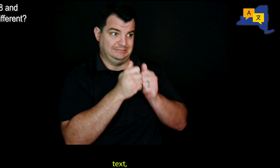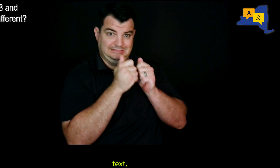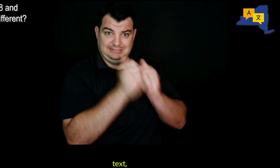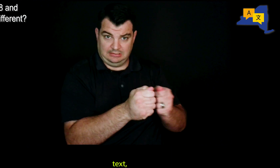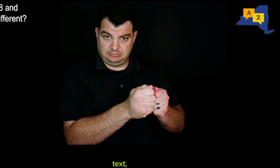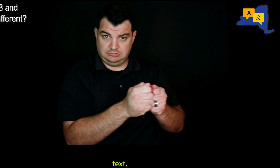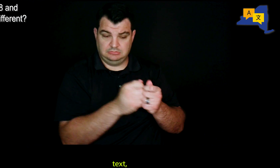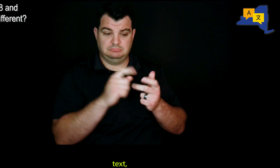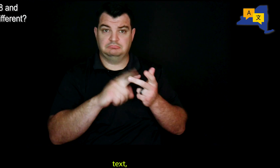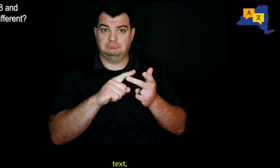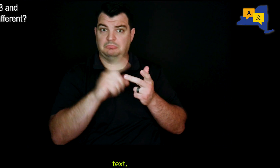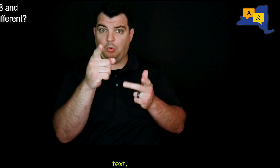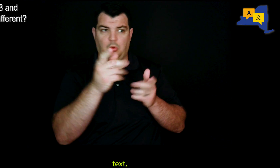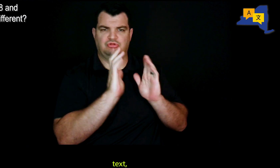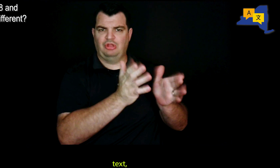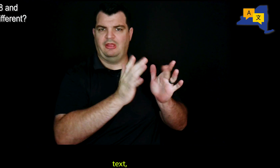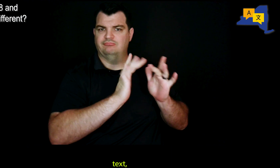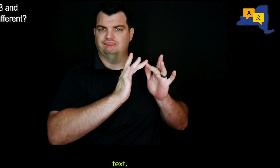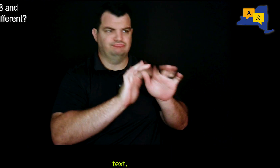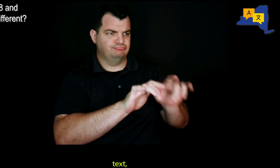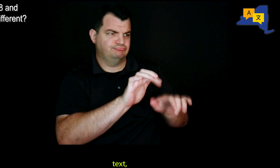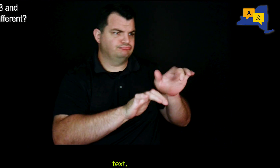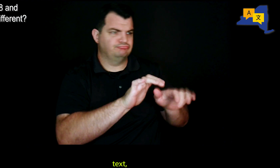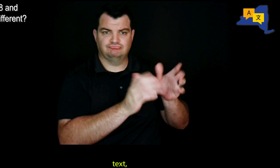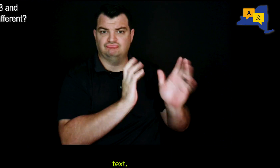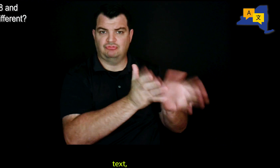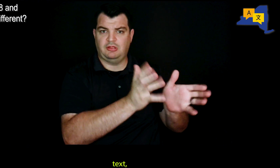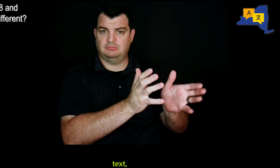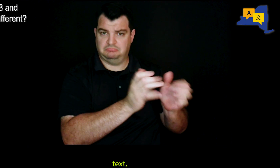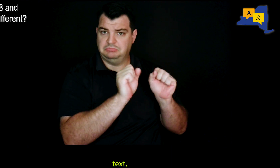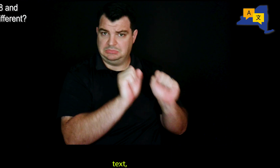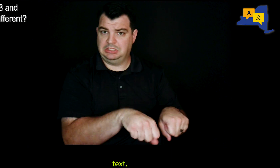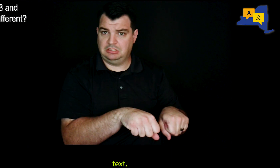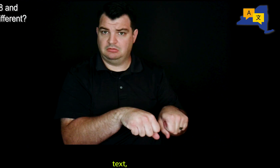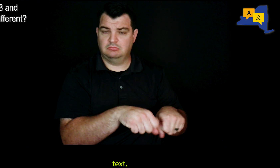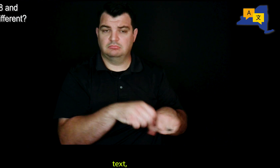text,